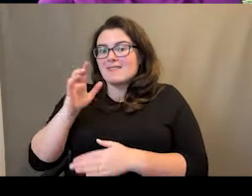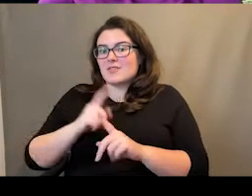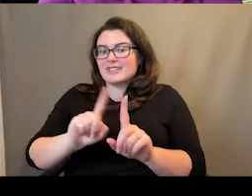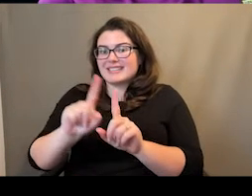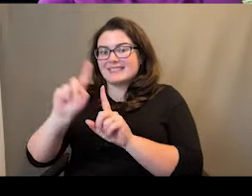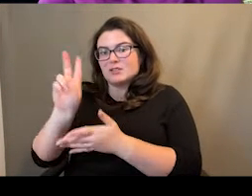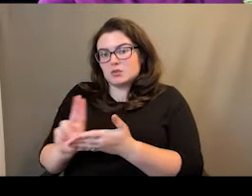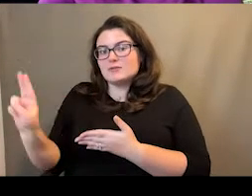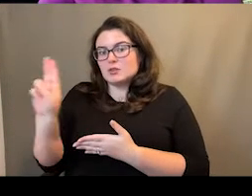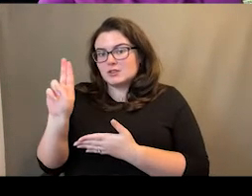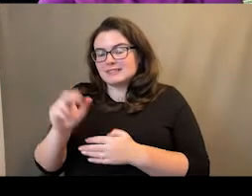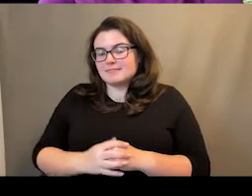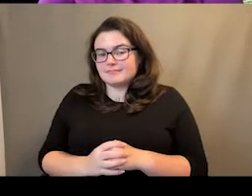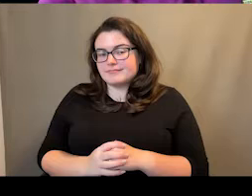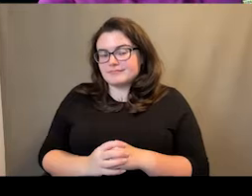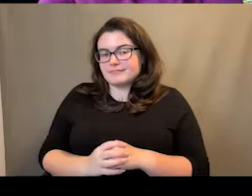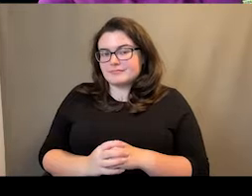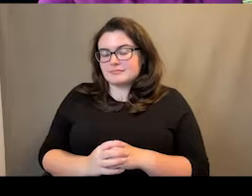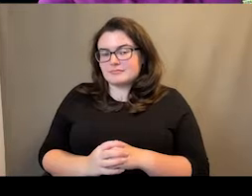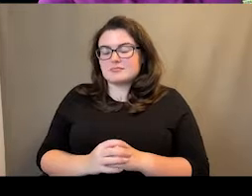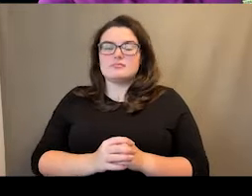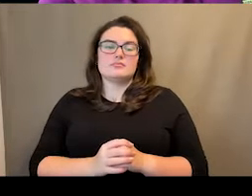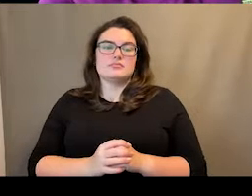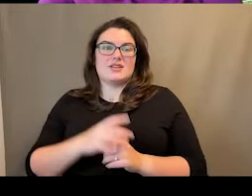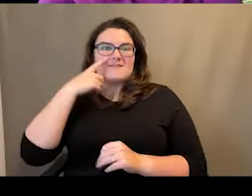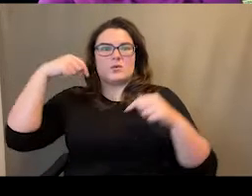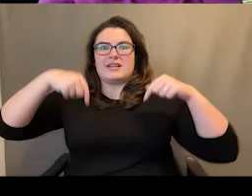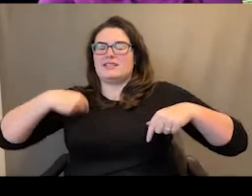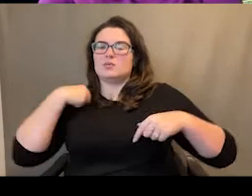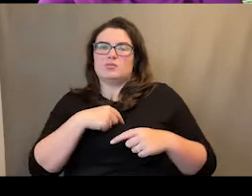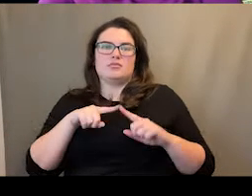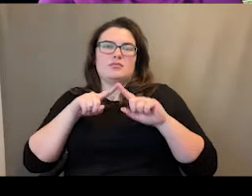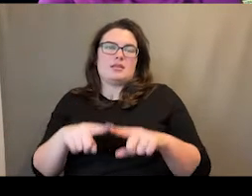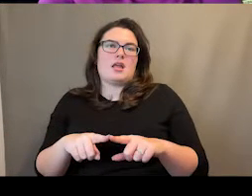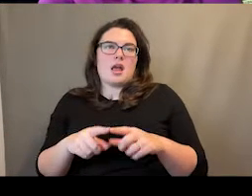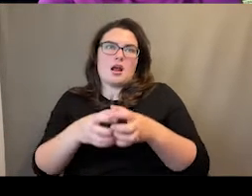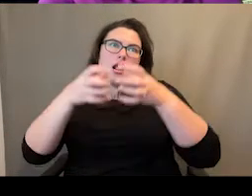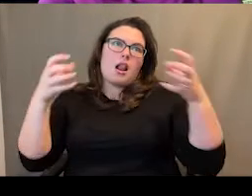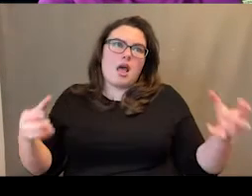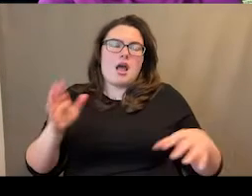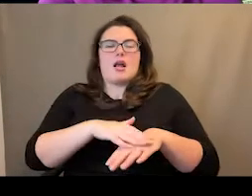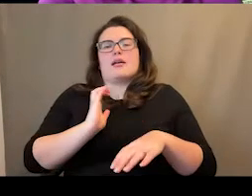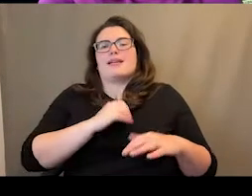In order to do this, we rely heavily on our colleagues to review proposals.